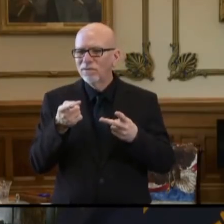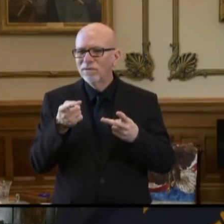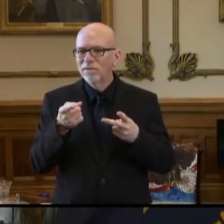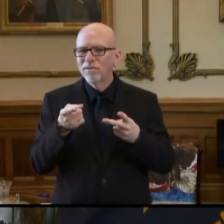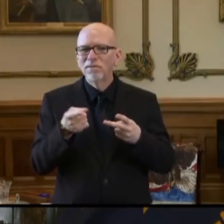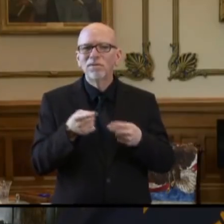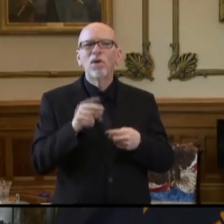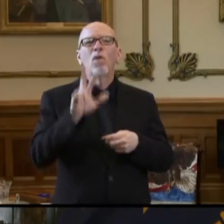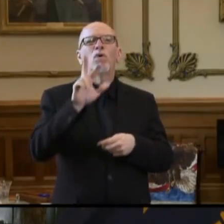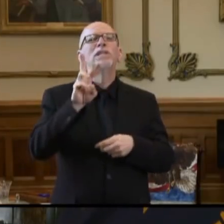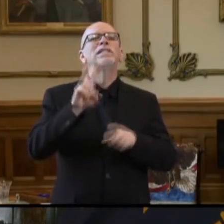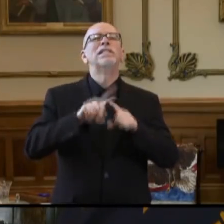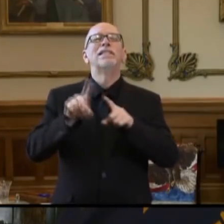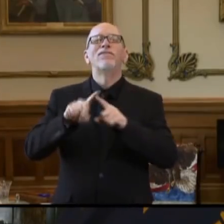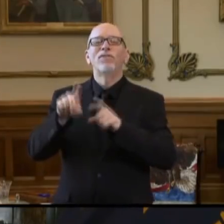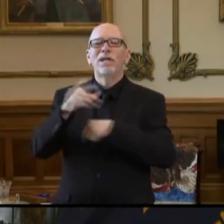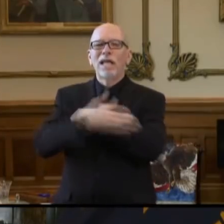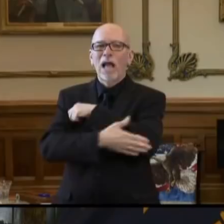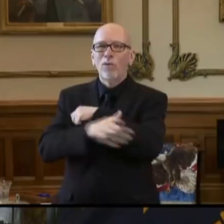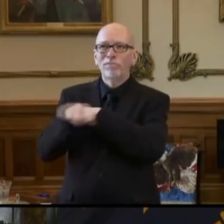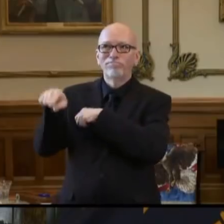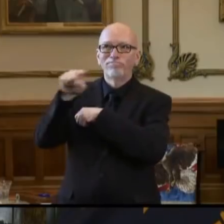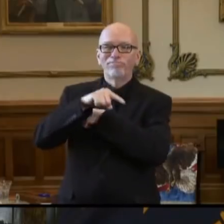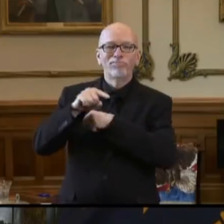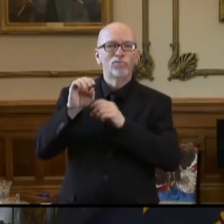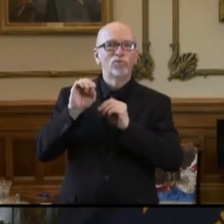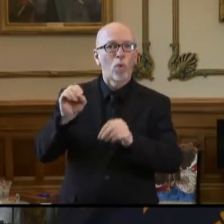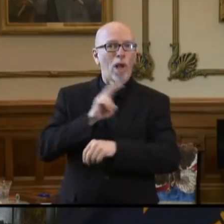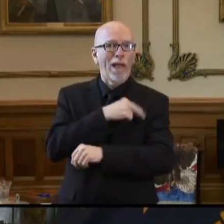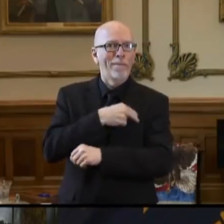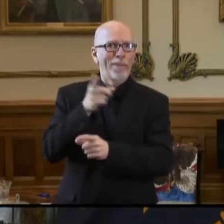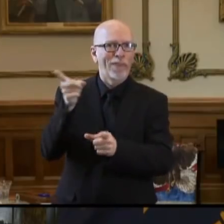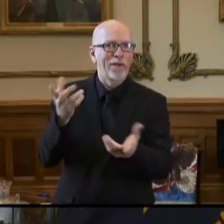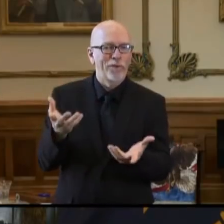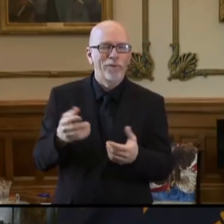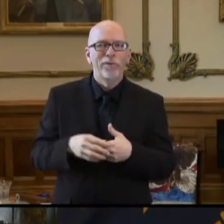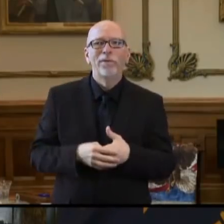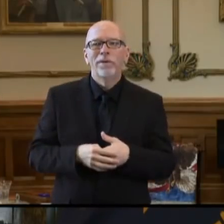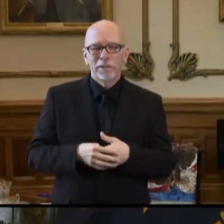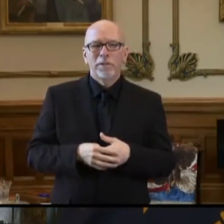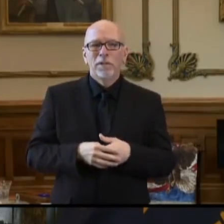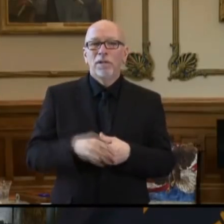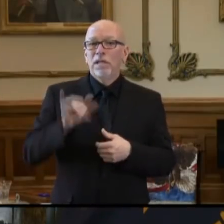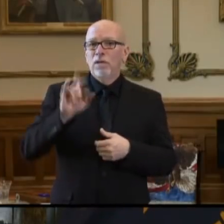VENTILATOR. AND I DON'T HAVE THAT NUMBER RIGHT OFF THE TOP OF MY HEAD. WHAT WAS THE SECOND PART OF YOUR QUESTION? OH YEAH.